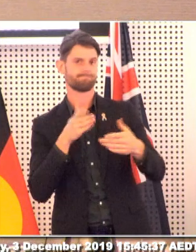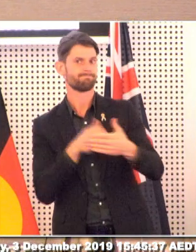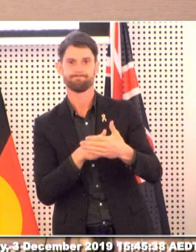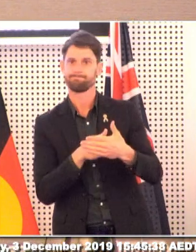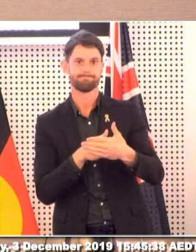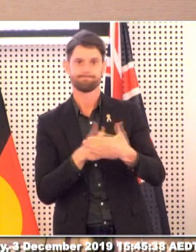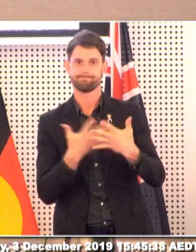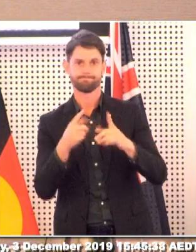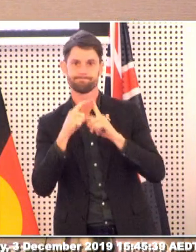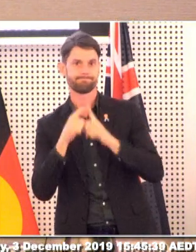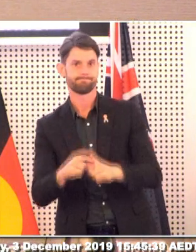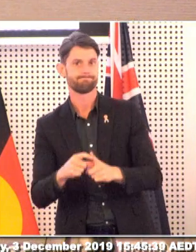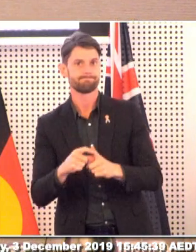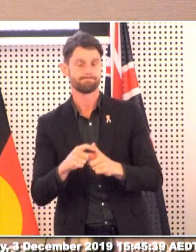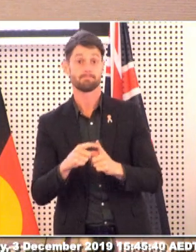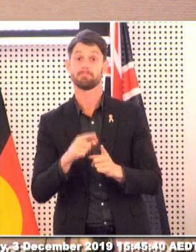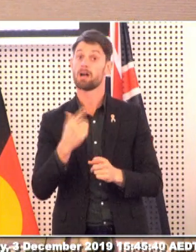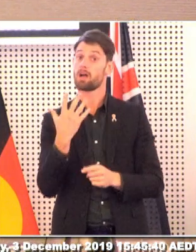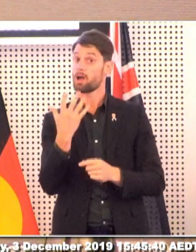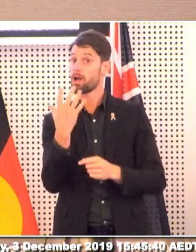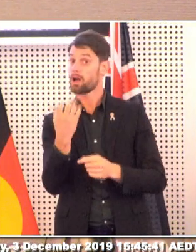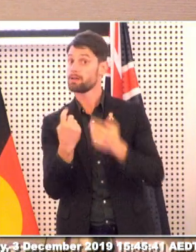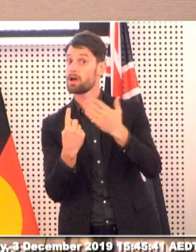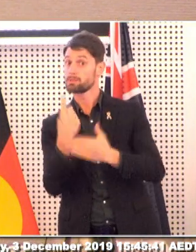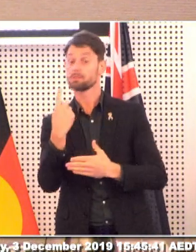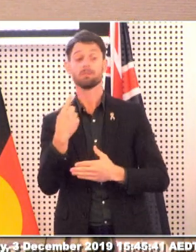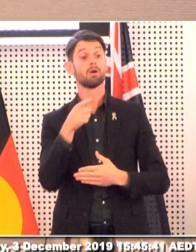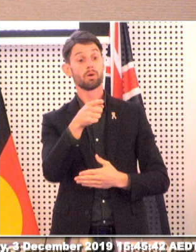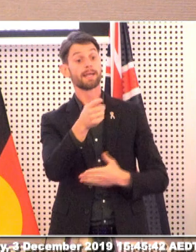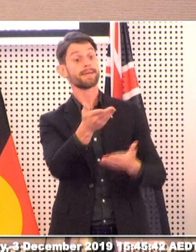There are occasions when incident reports are not available, or